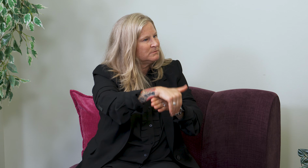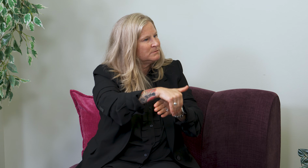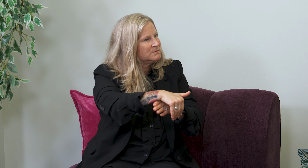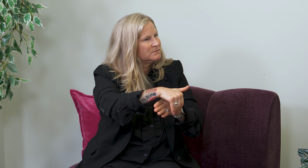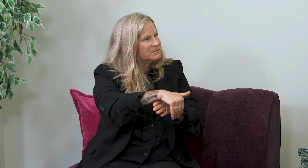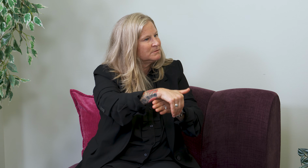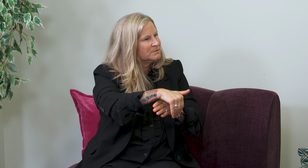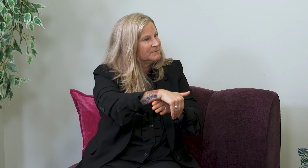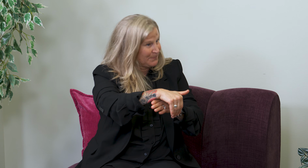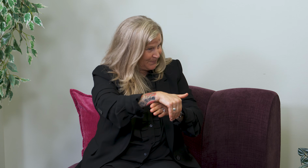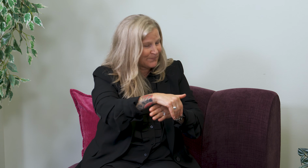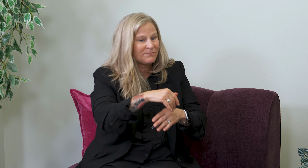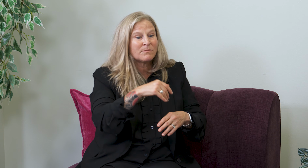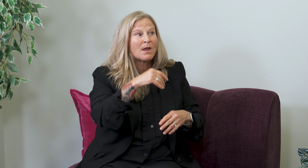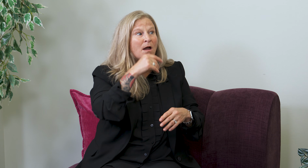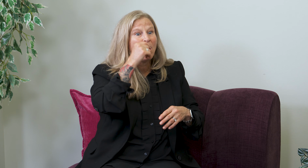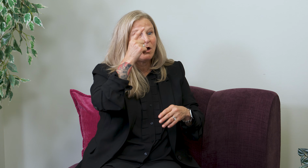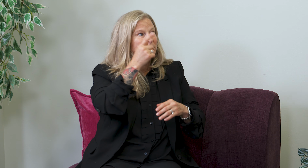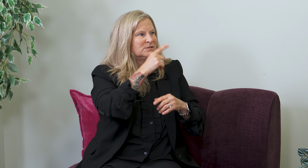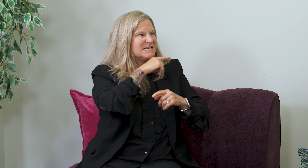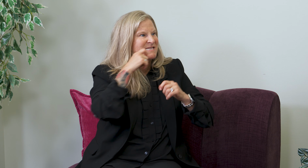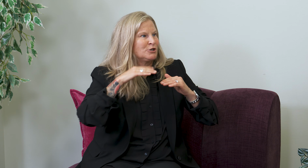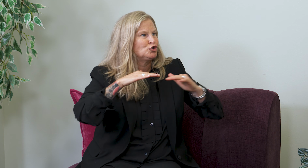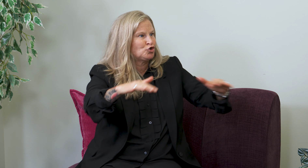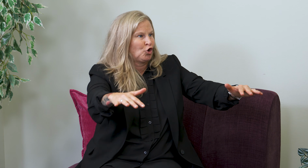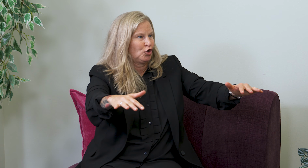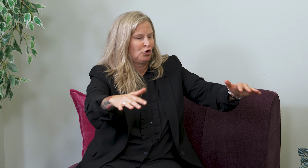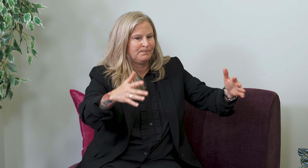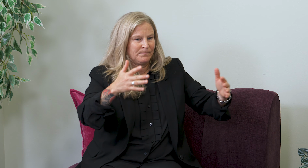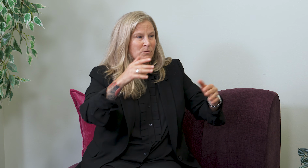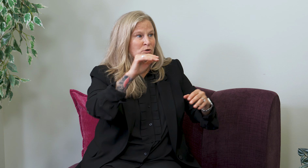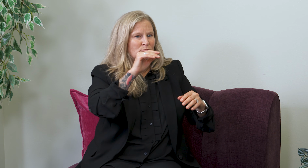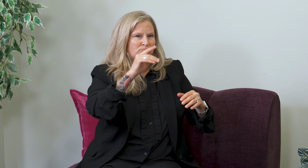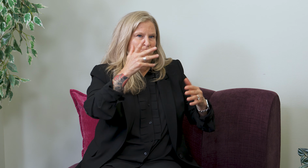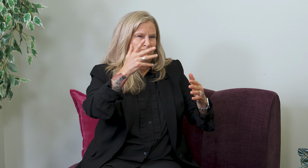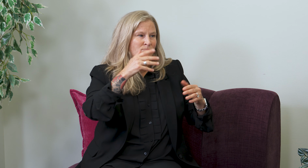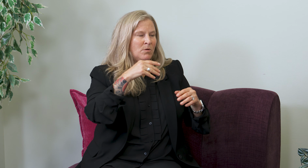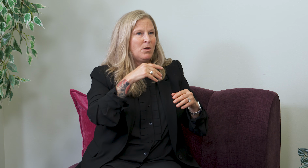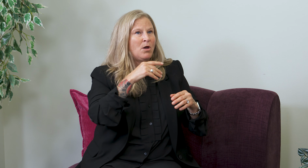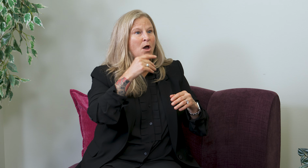You start running at night. It's in the desert, so that makes sense.